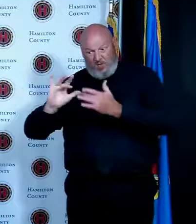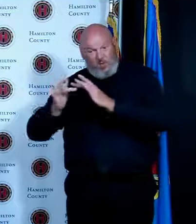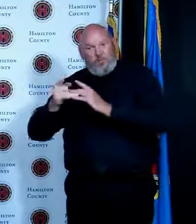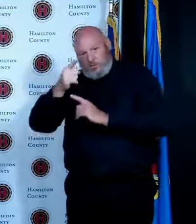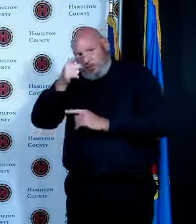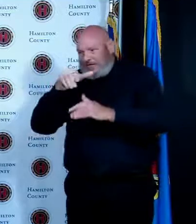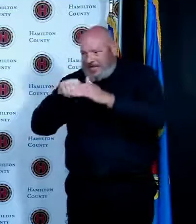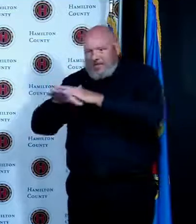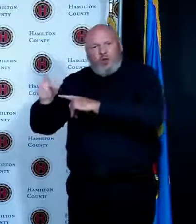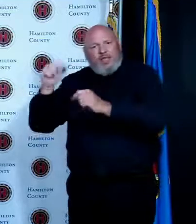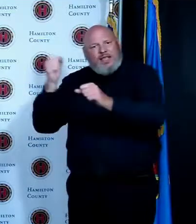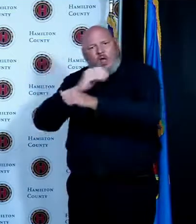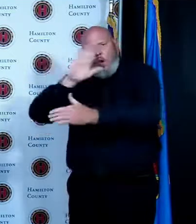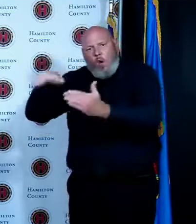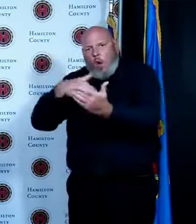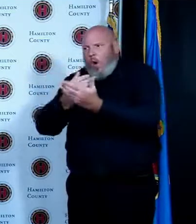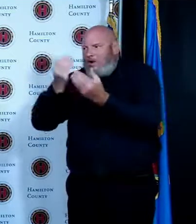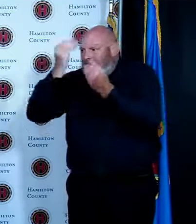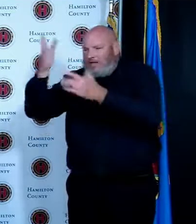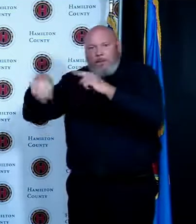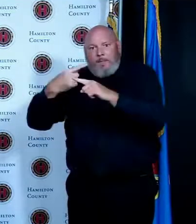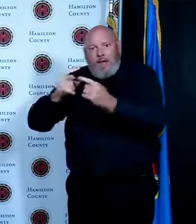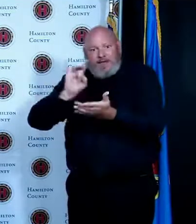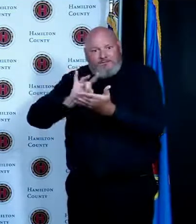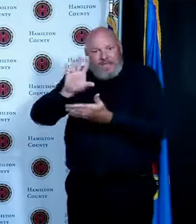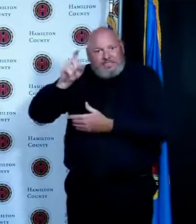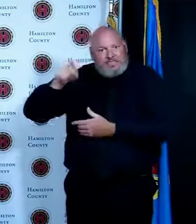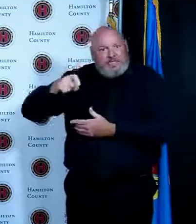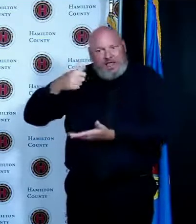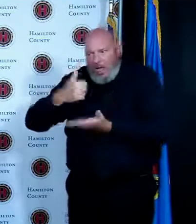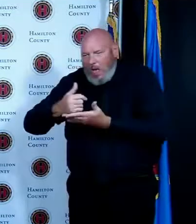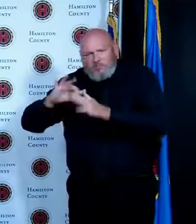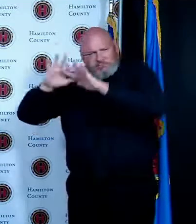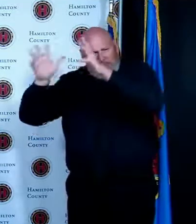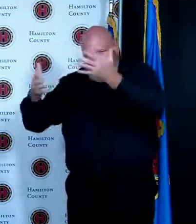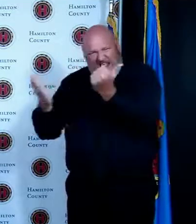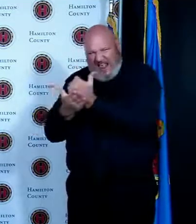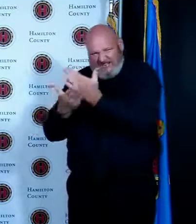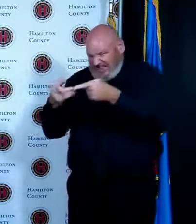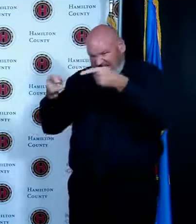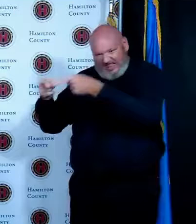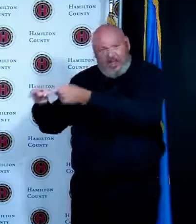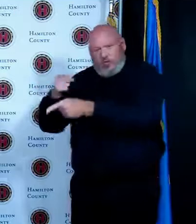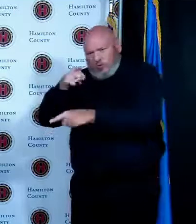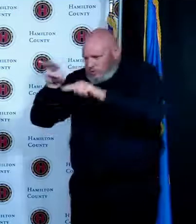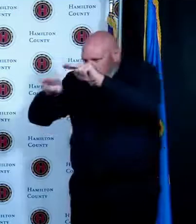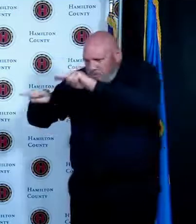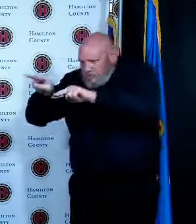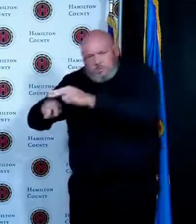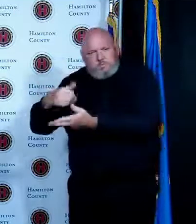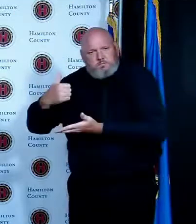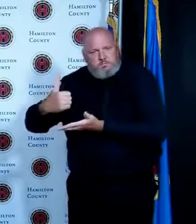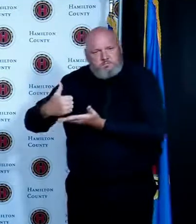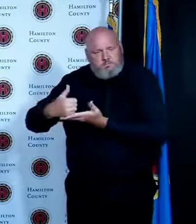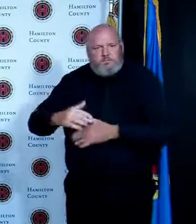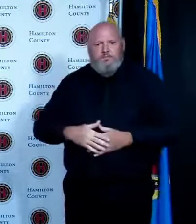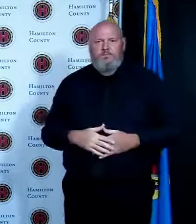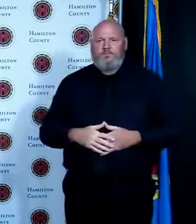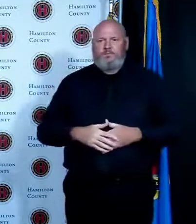in jeopardy right now they are more than just names on a court case they're our friends and neighbors are brothers and sisters